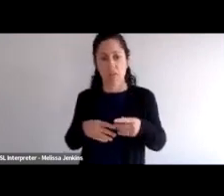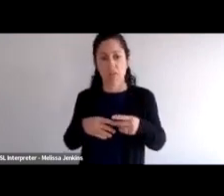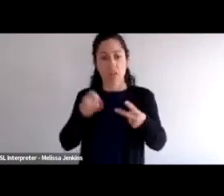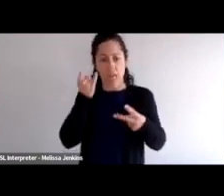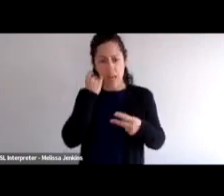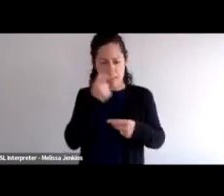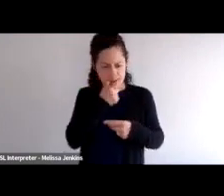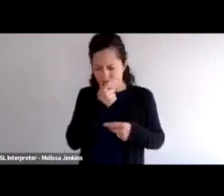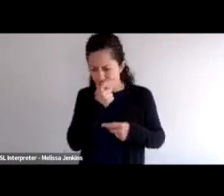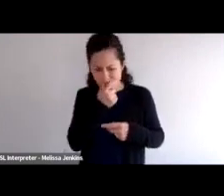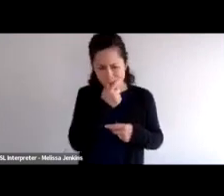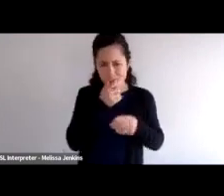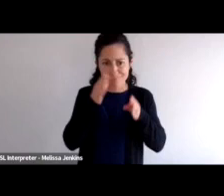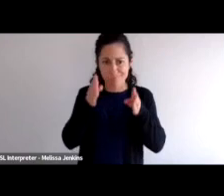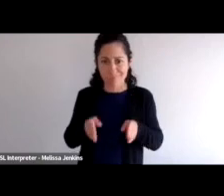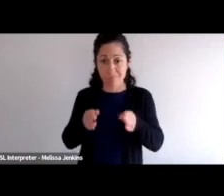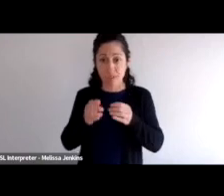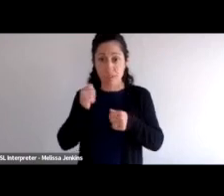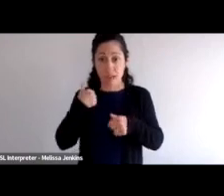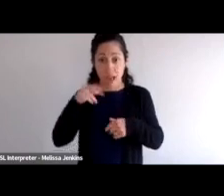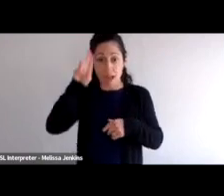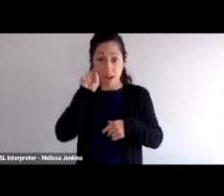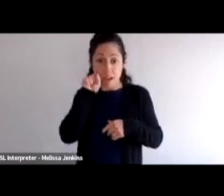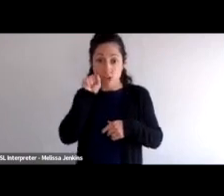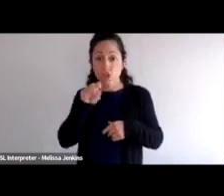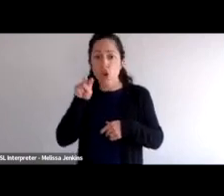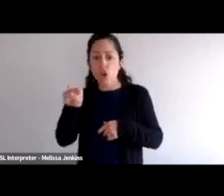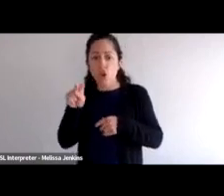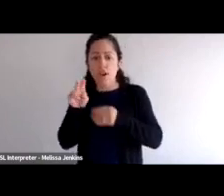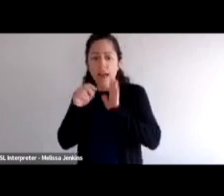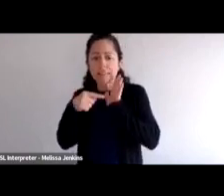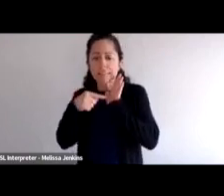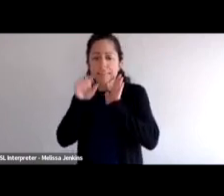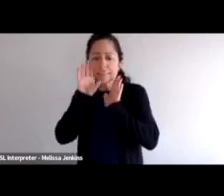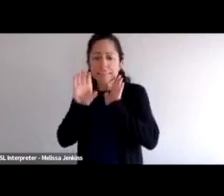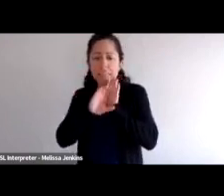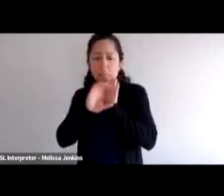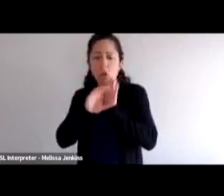click on this, it looks like a book with a plus sign on the far right corner of your dashboard.